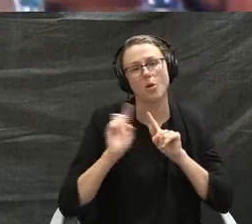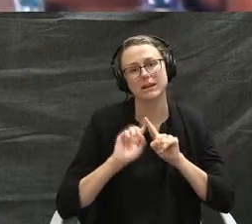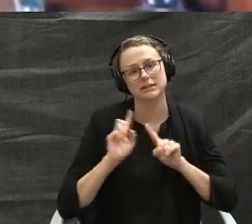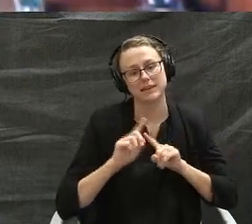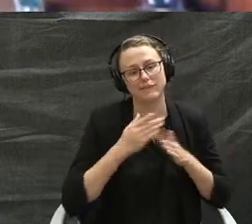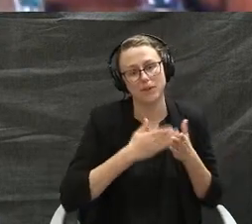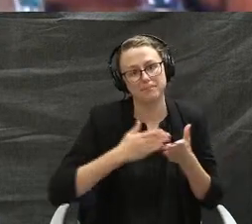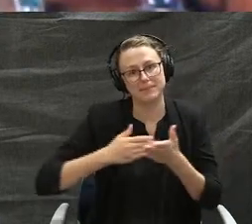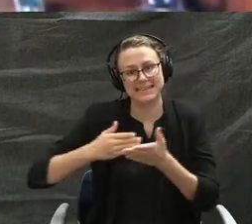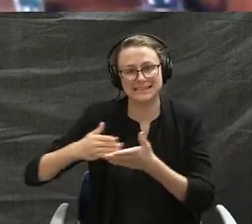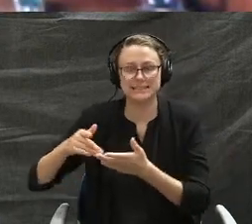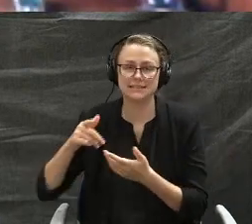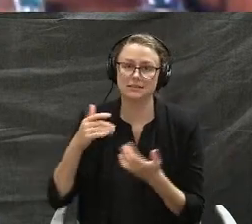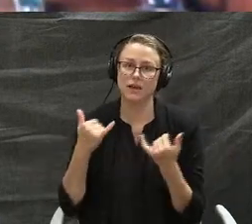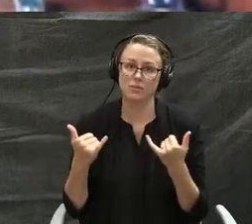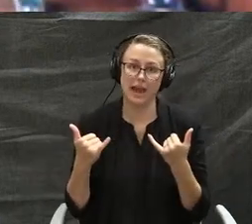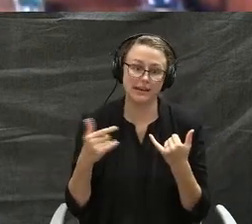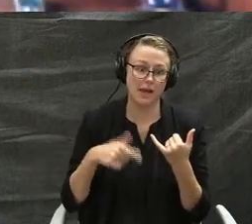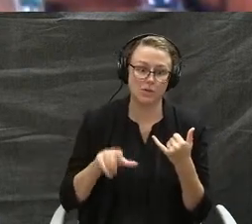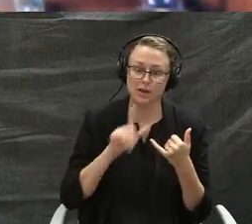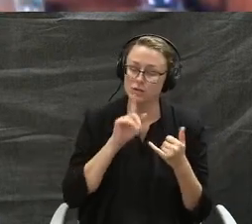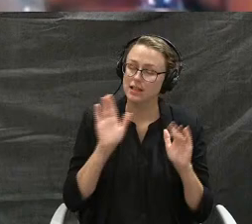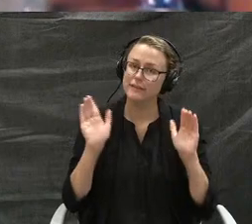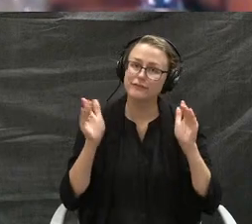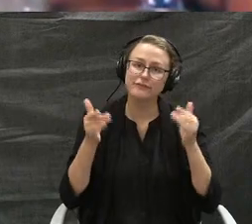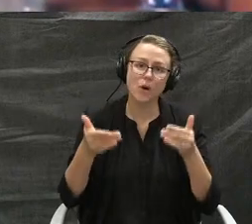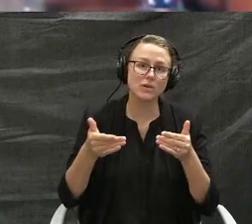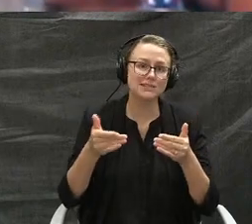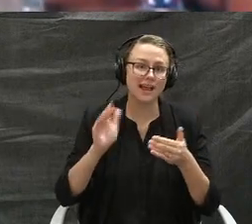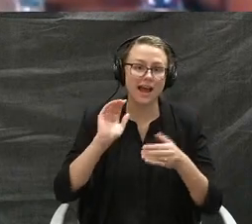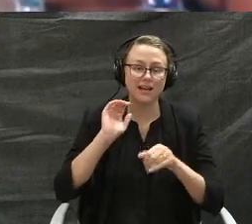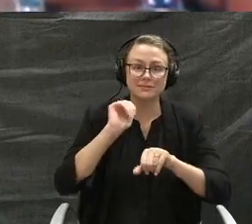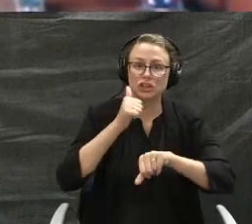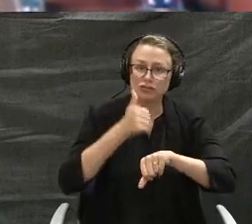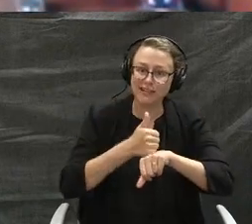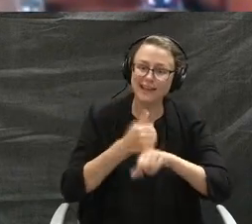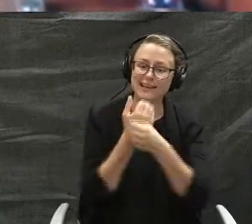those different pieces. That, again, we're really focusing on creating a safe environment as